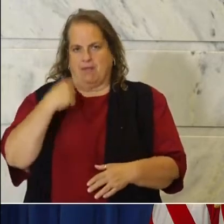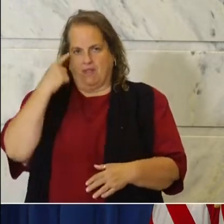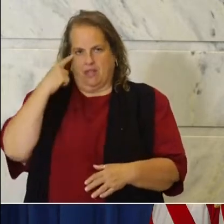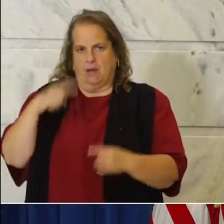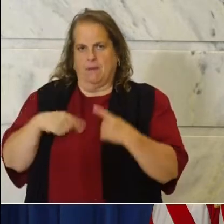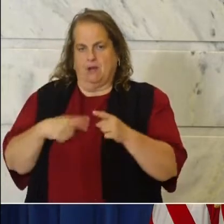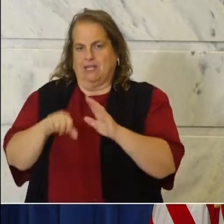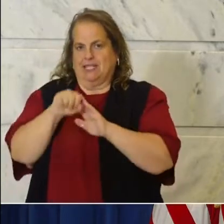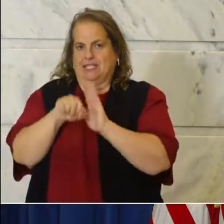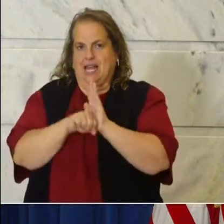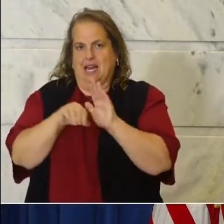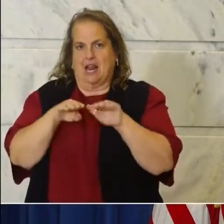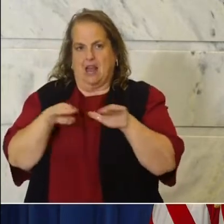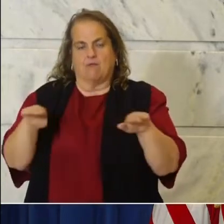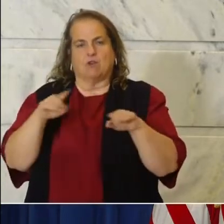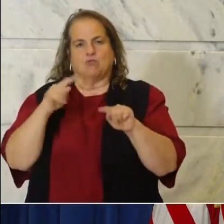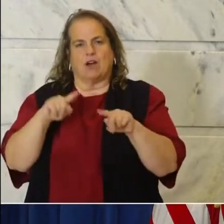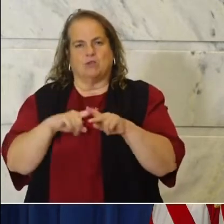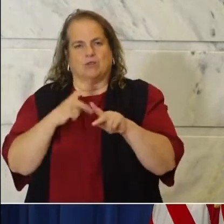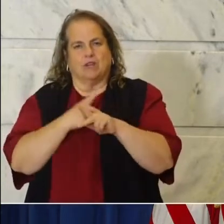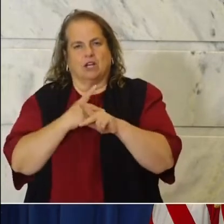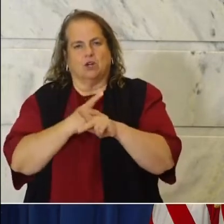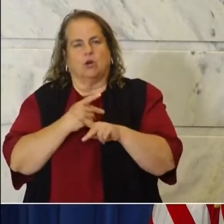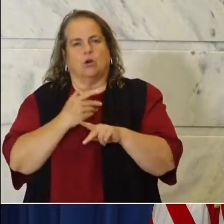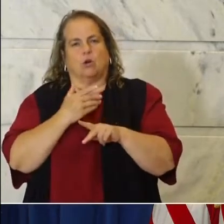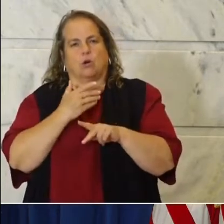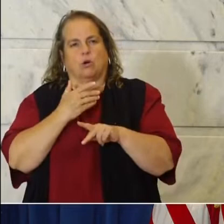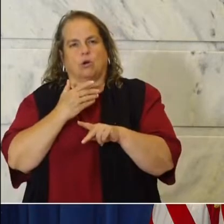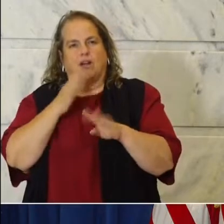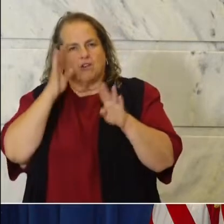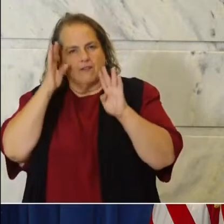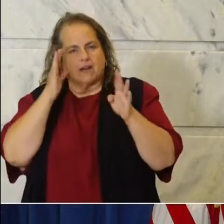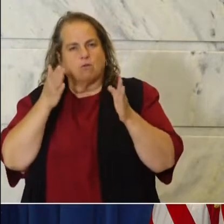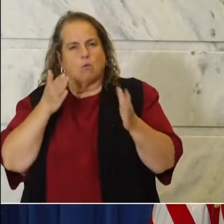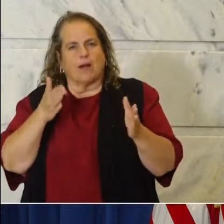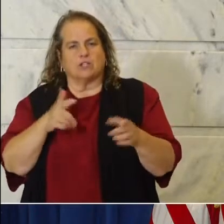trying to figure out innovative ways to get these things accomplished in short